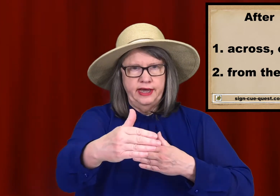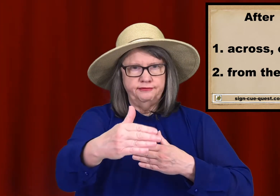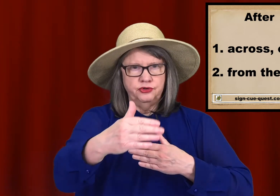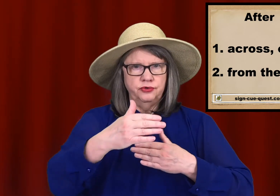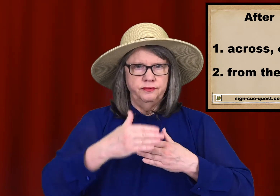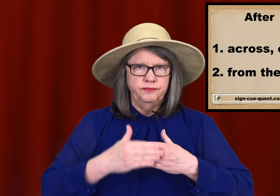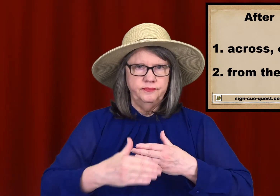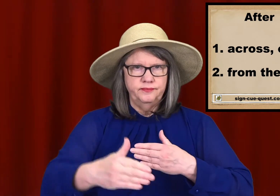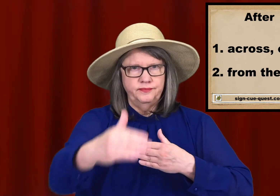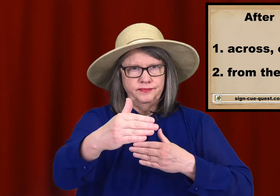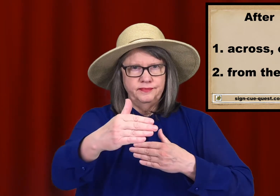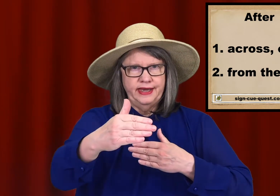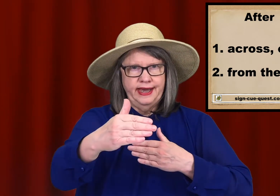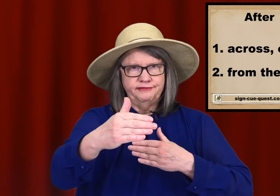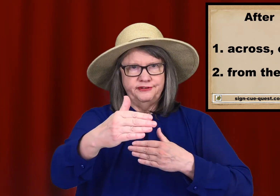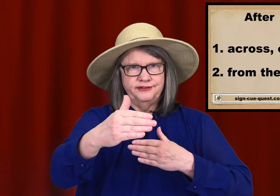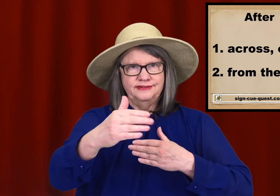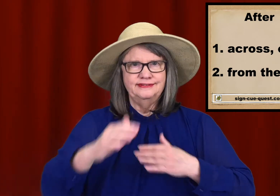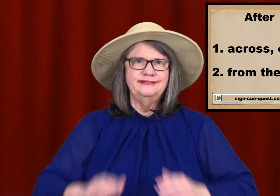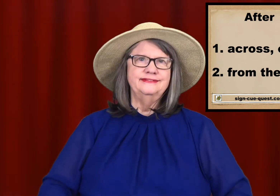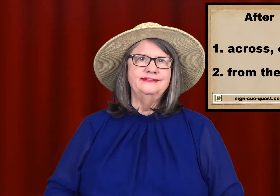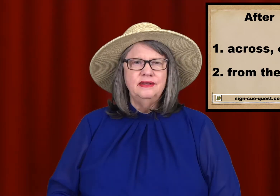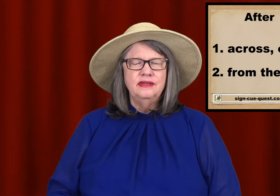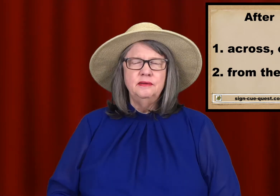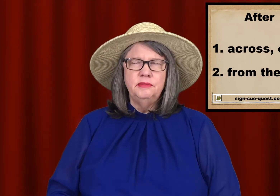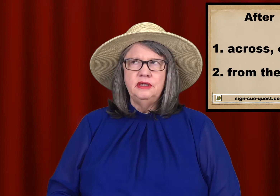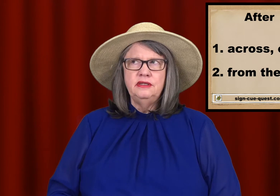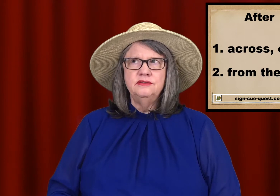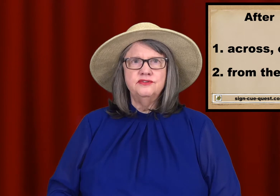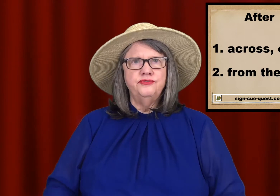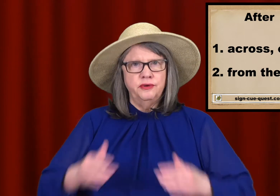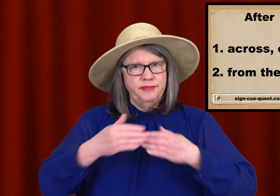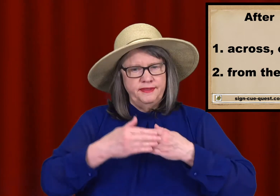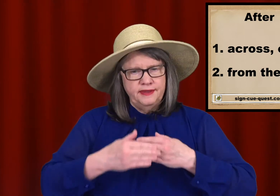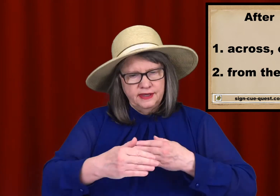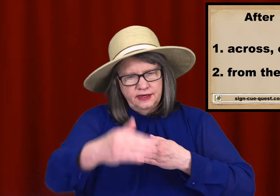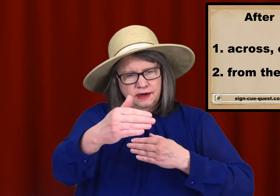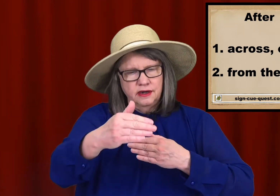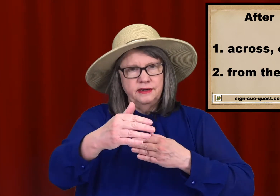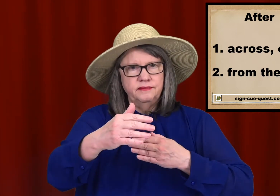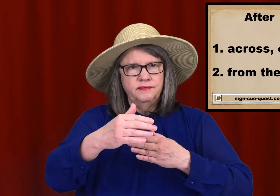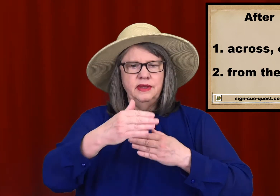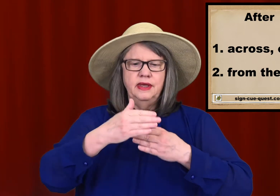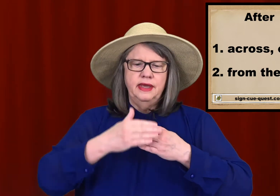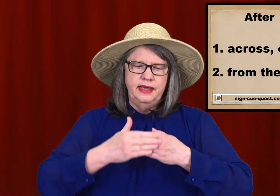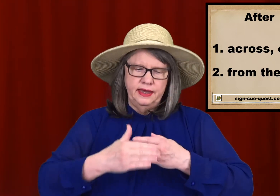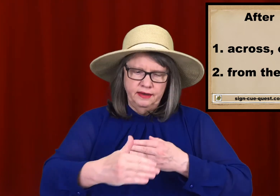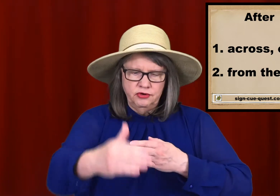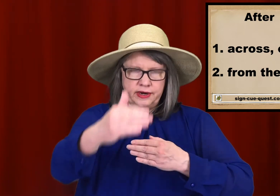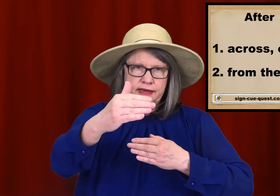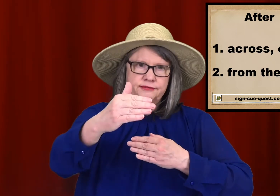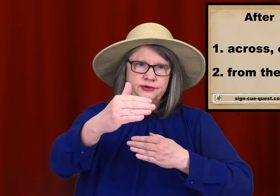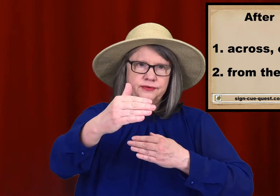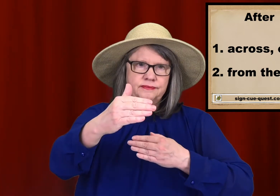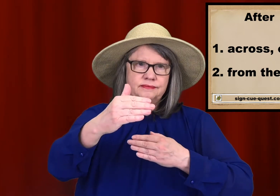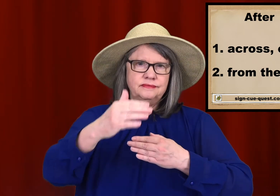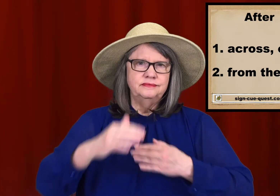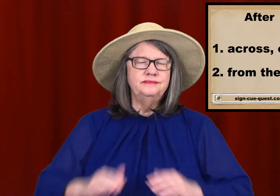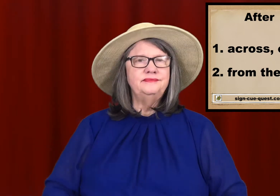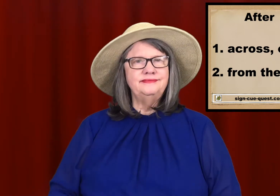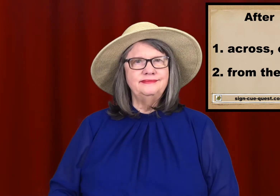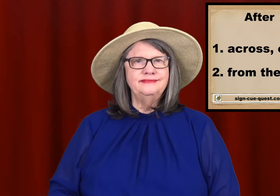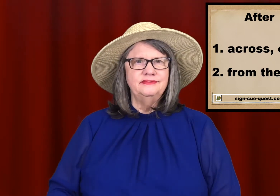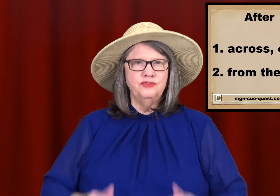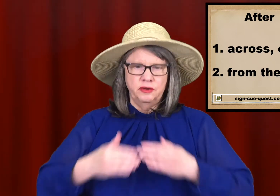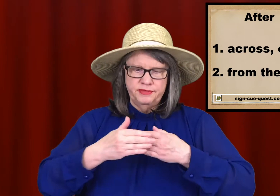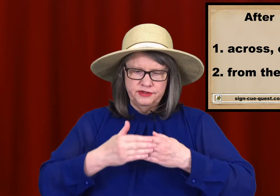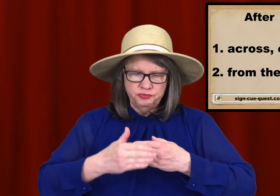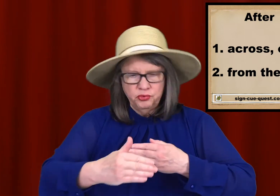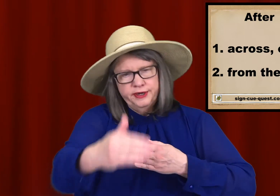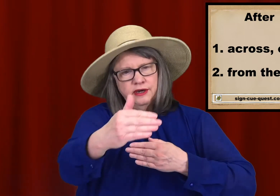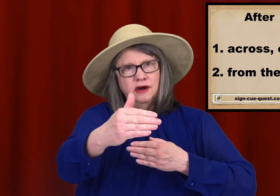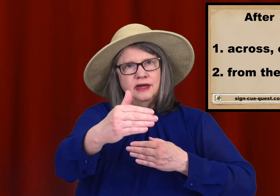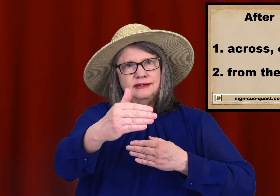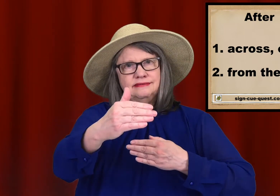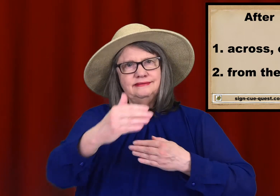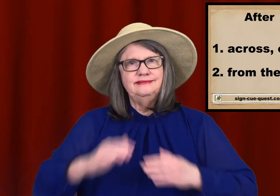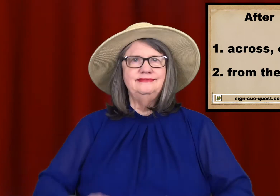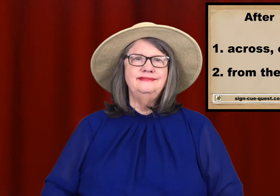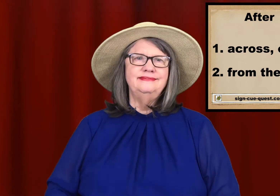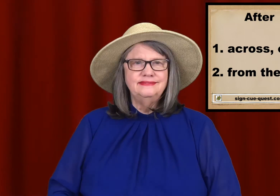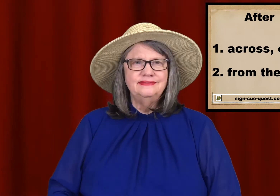AFTER. AFTER. It means, FROM-THEN-ON, EVER-AFTER, FROM-THIS-POINT-ON.